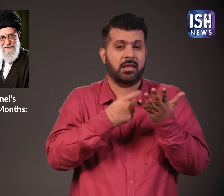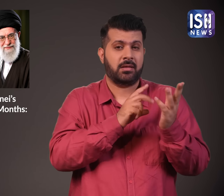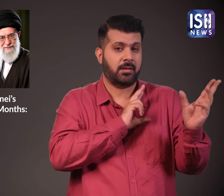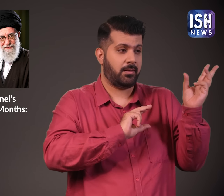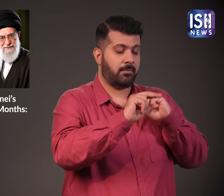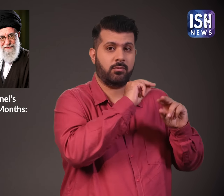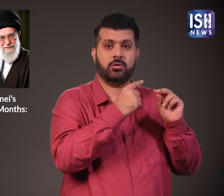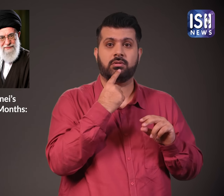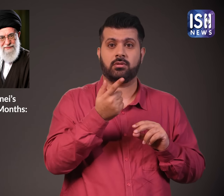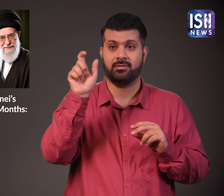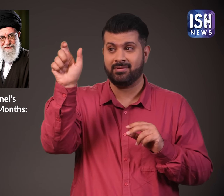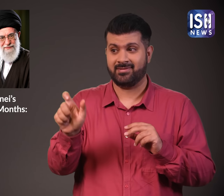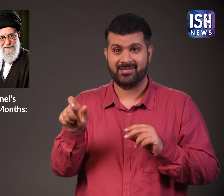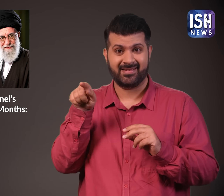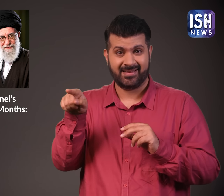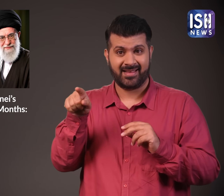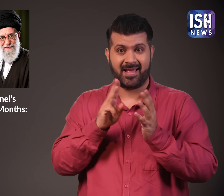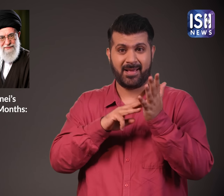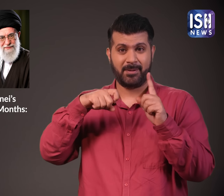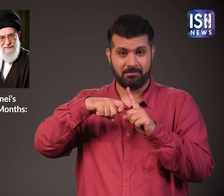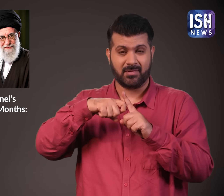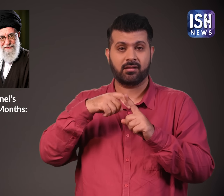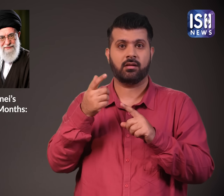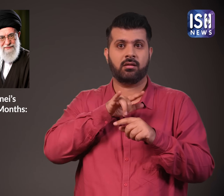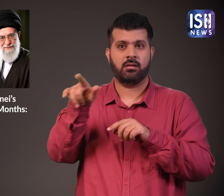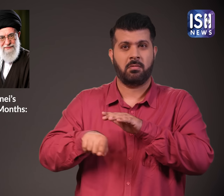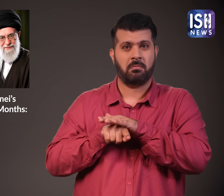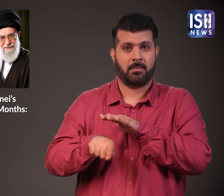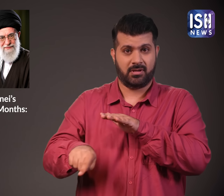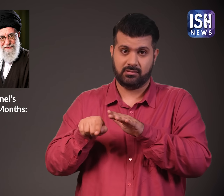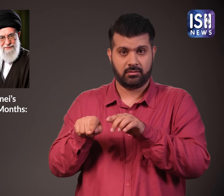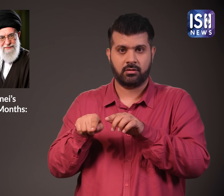Reports say he was injured in the same airstrike,